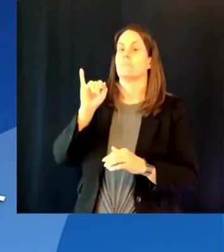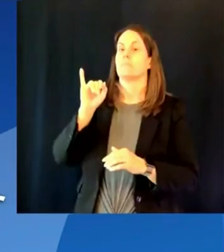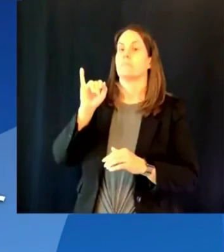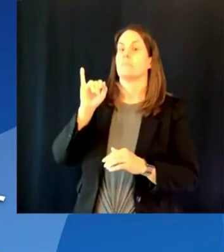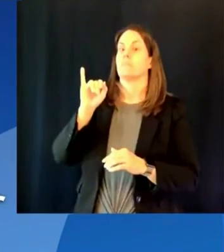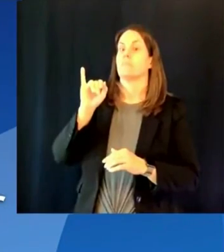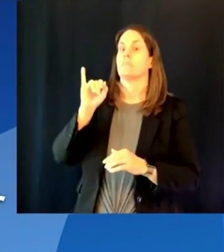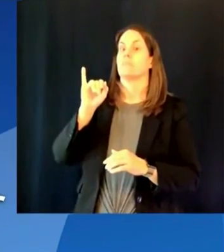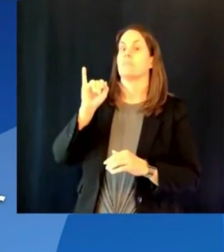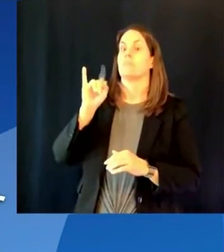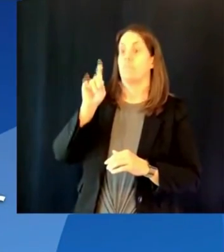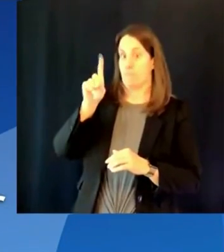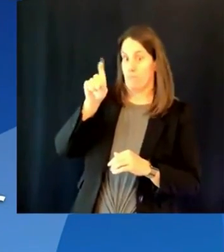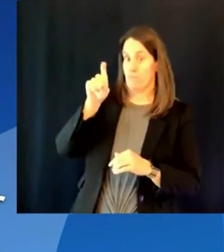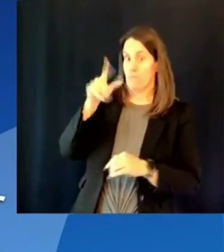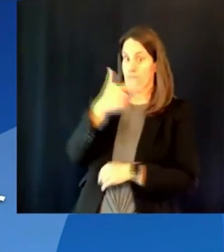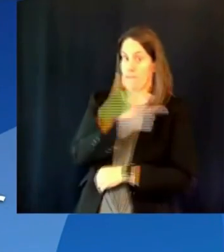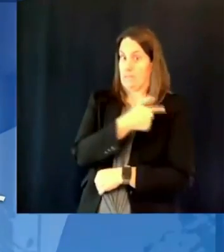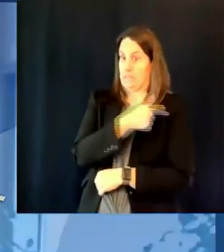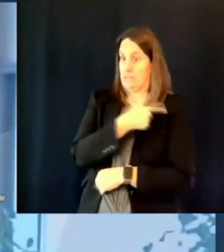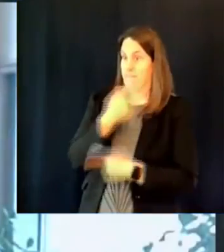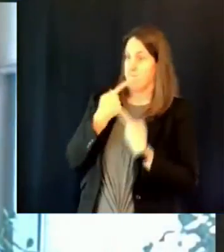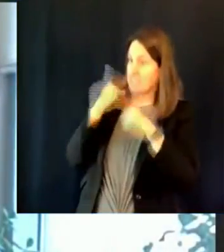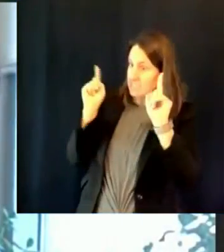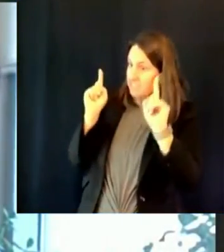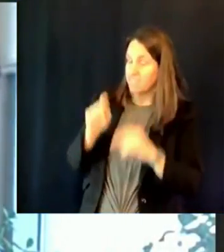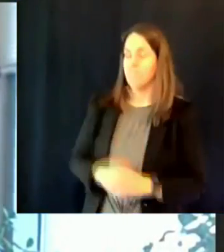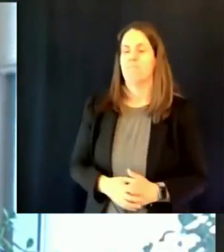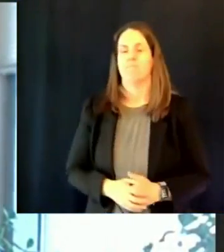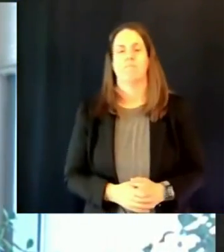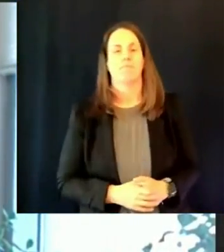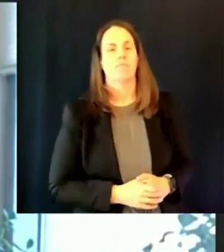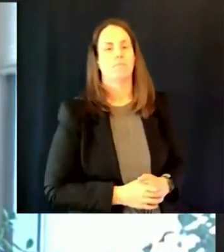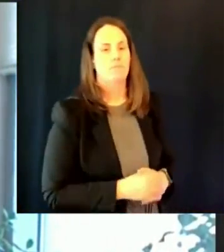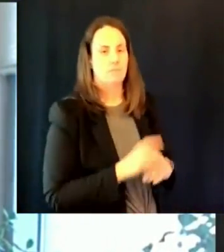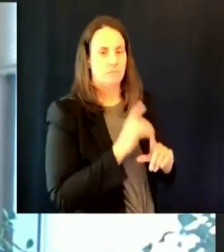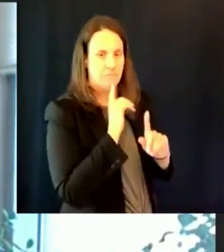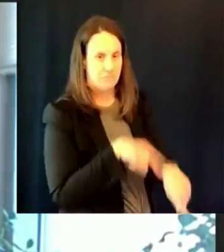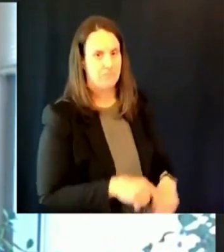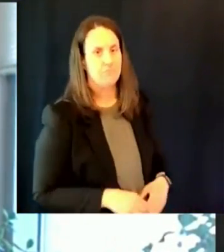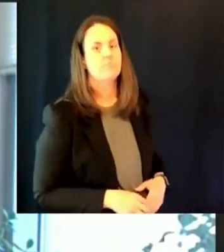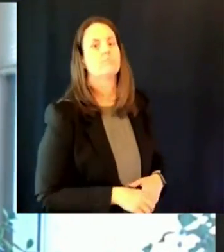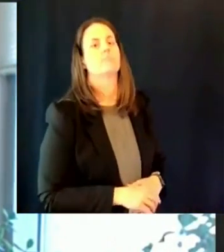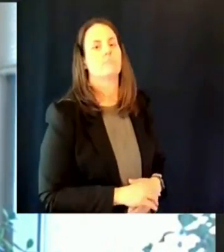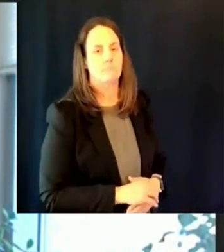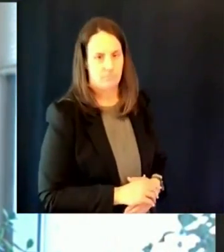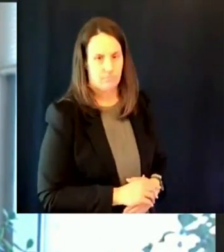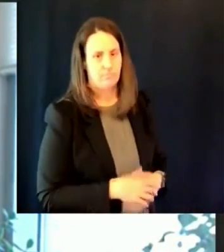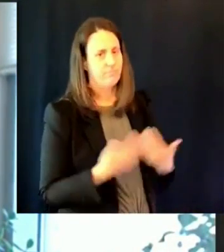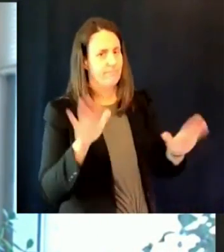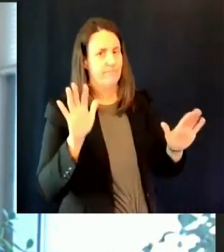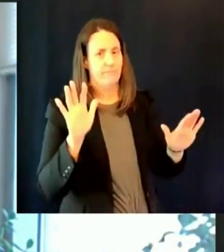LONGER MODERNA'S VERSION ALSO REPORTED THAT IT HAS NOTABLE LEVELS OF VIRUS-FIGHTING ANTIBODIES.